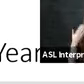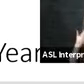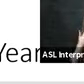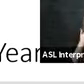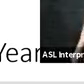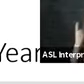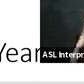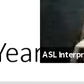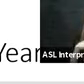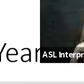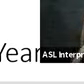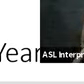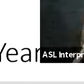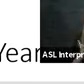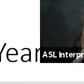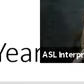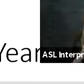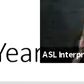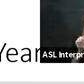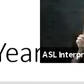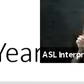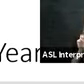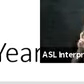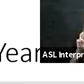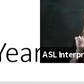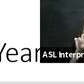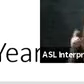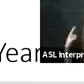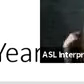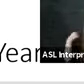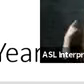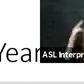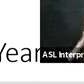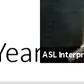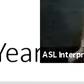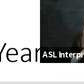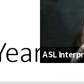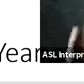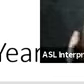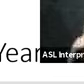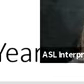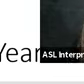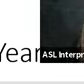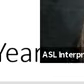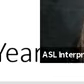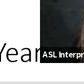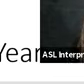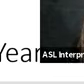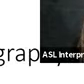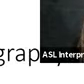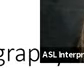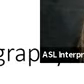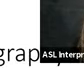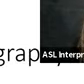the overall case rate that we've seen since school reopening per $100,000.